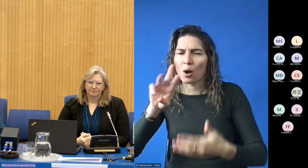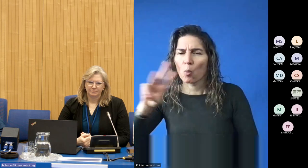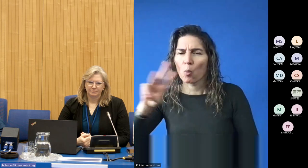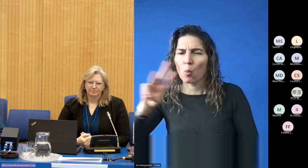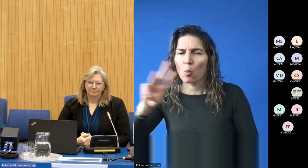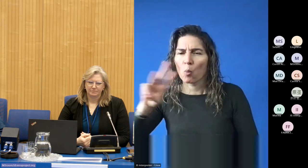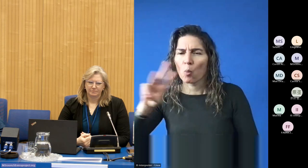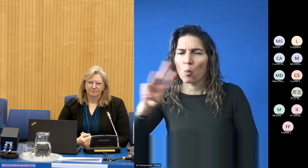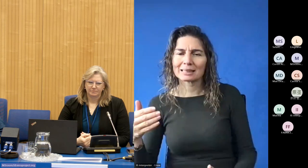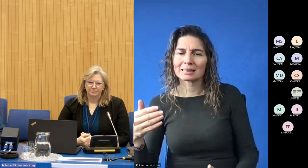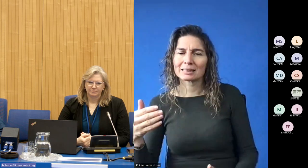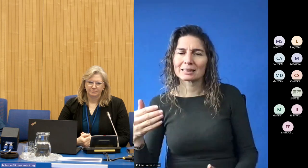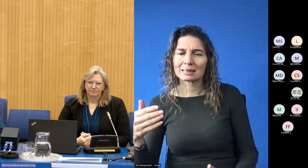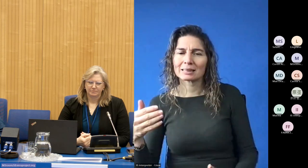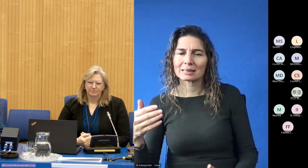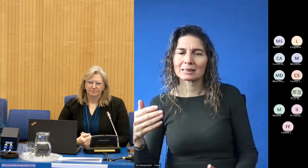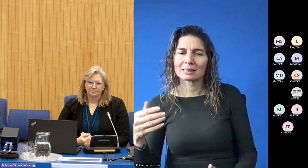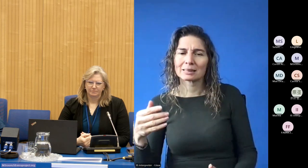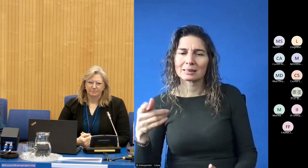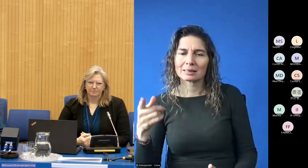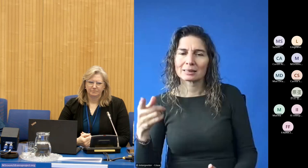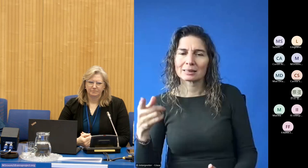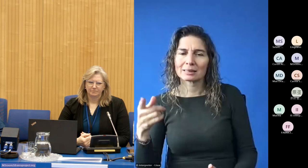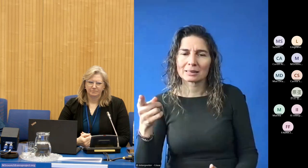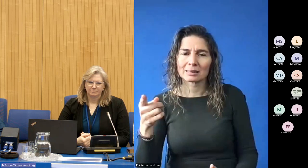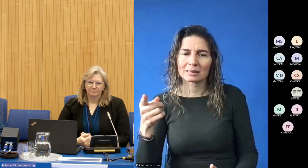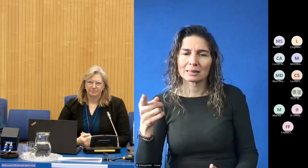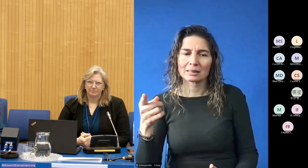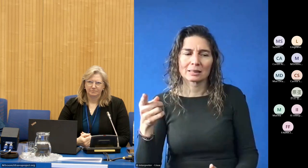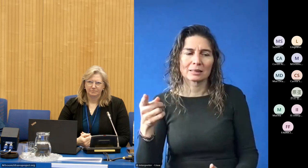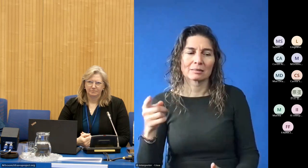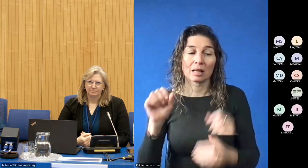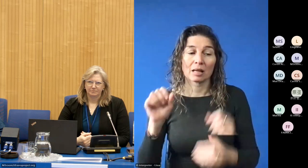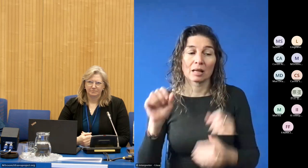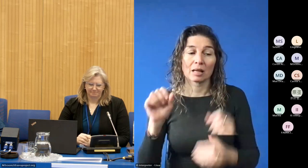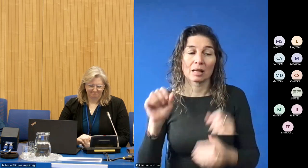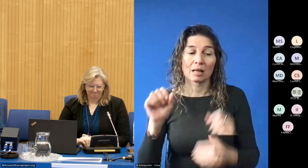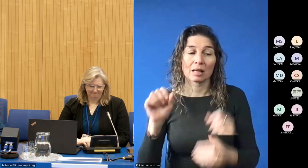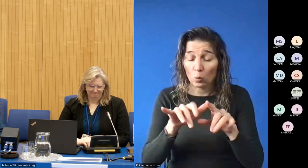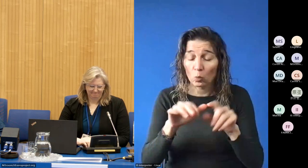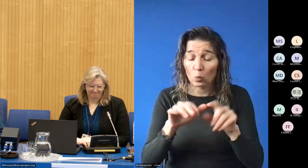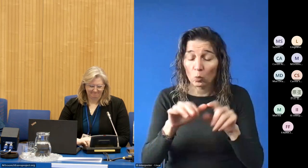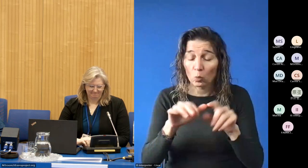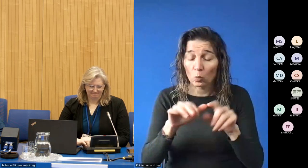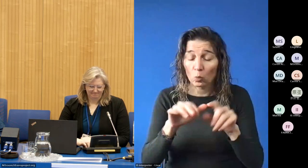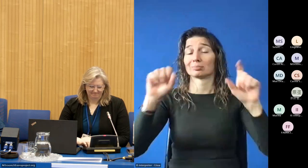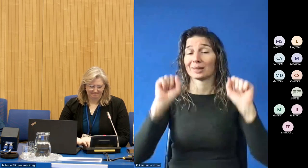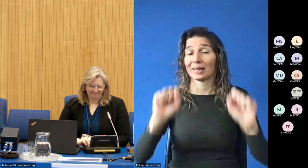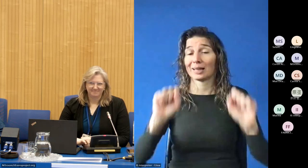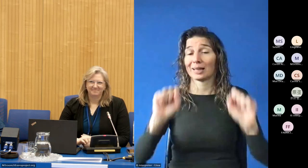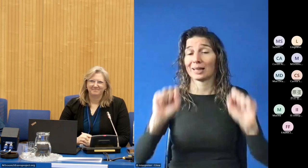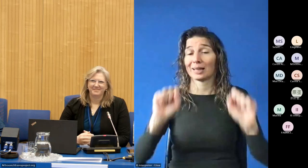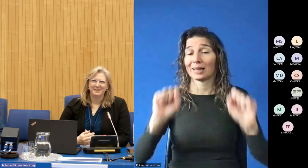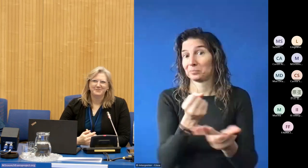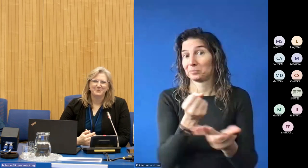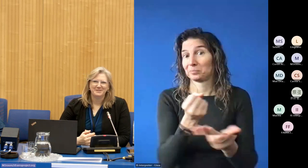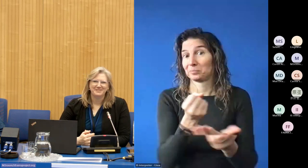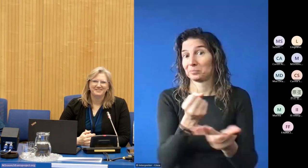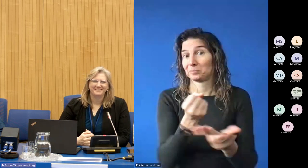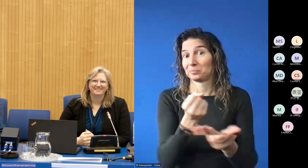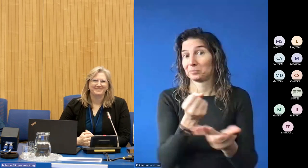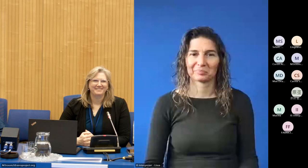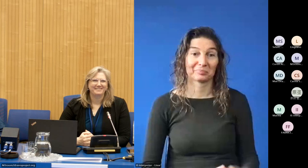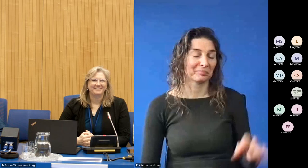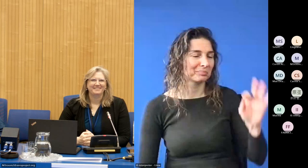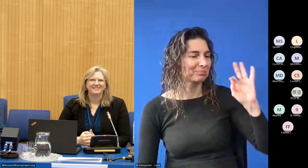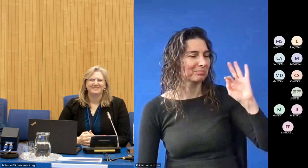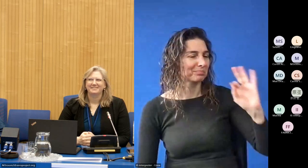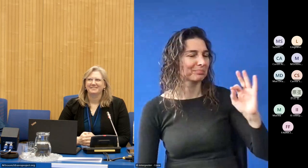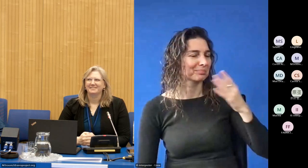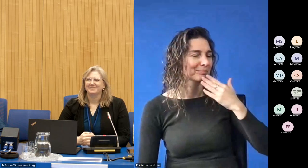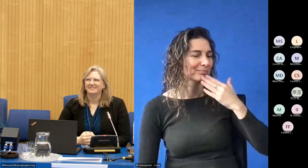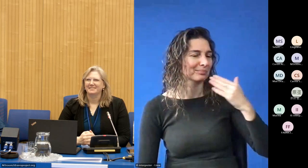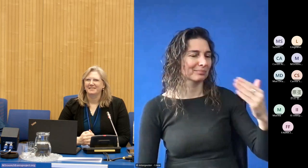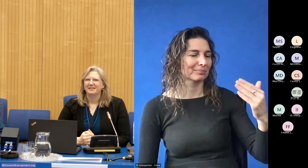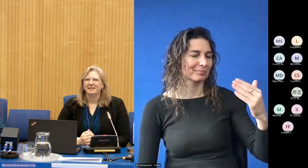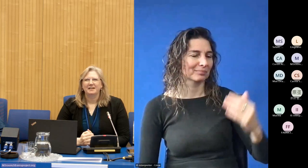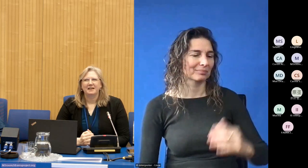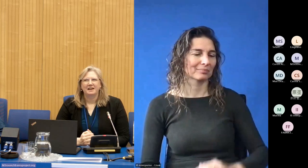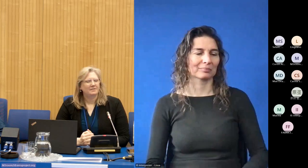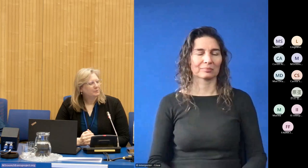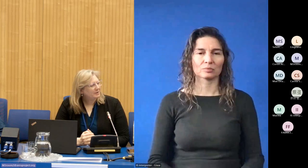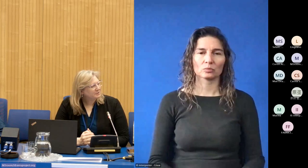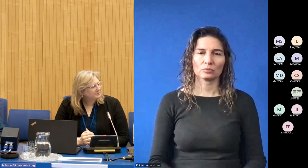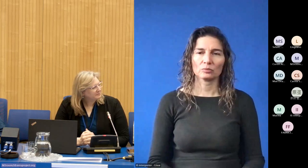look at all children reading, that will come up. SPEAKER: Thank you so much. I have a question.